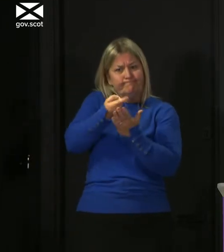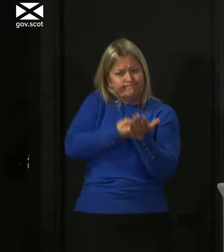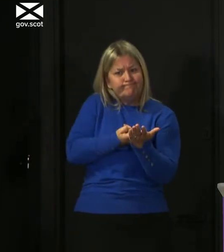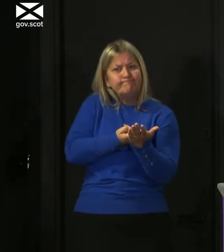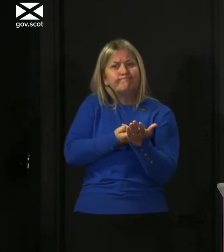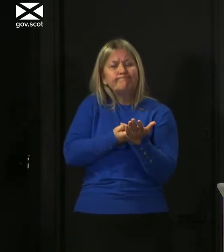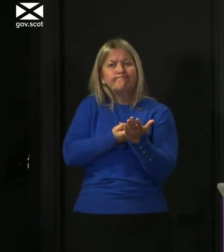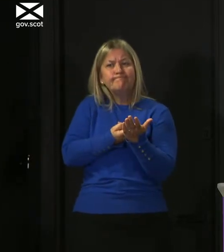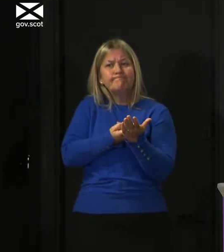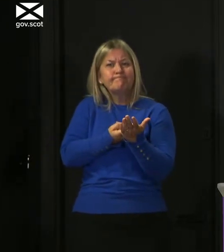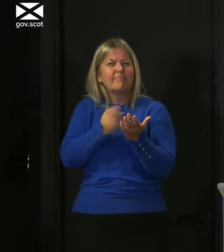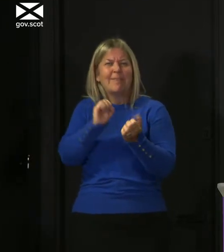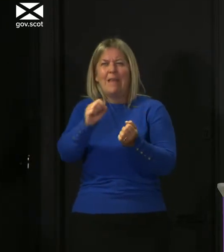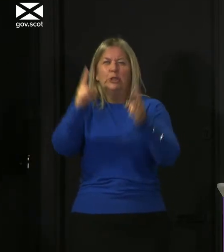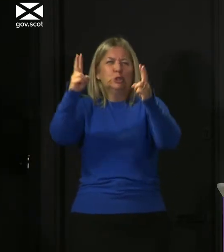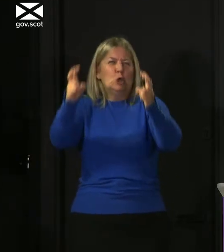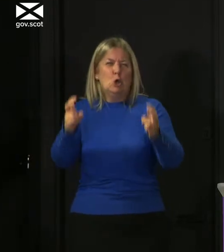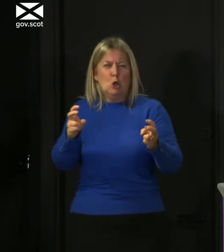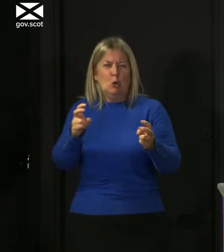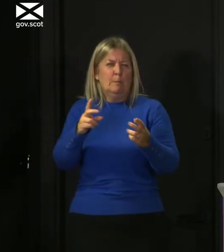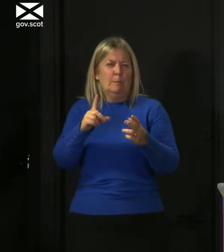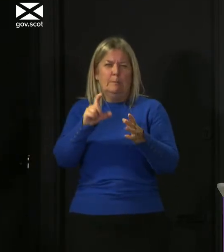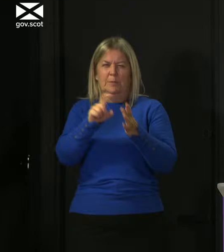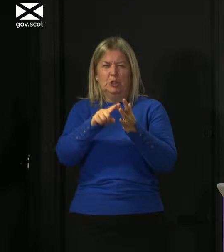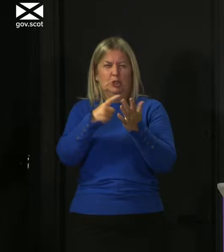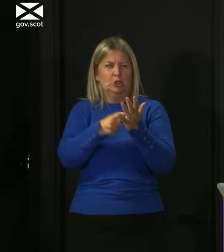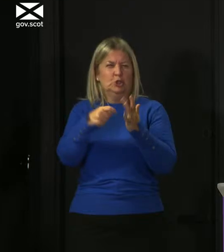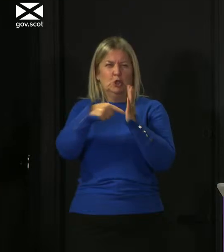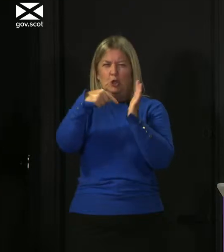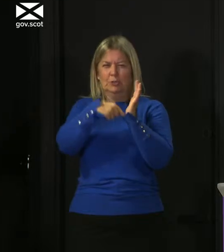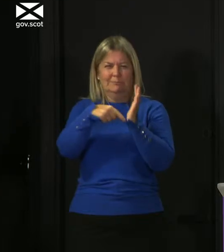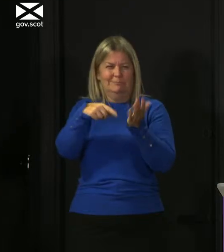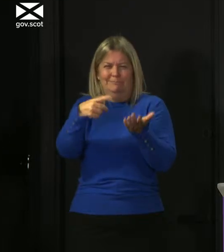circuit breaker are necessary, then we will be able set these out over the course of this week